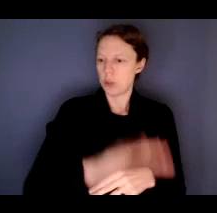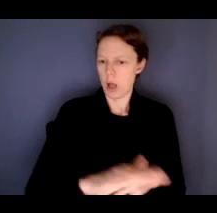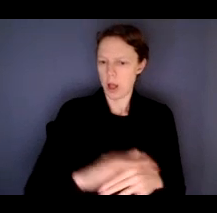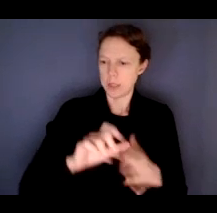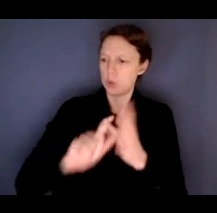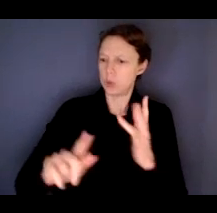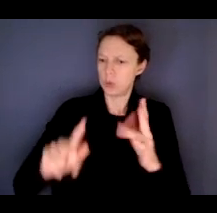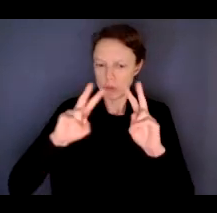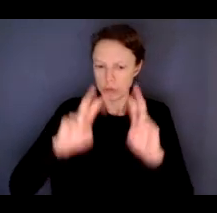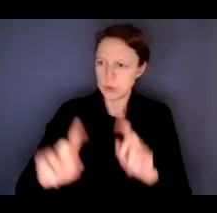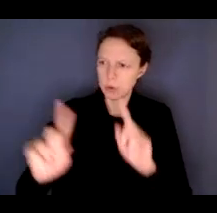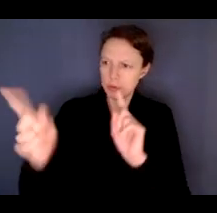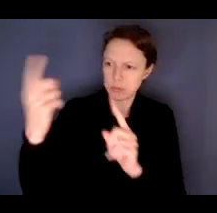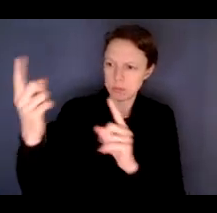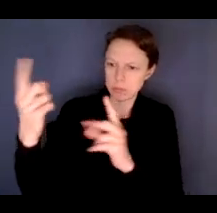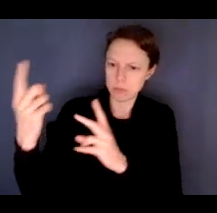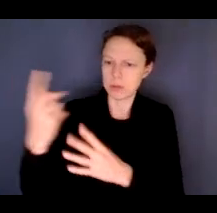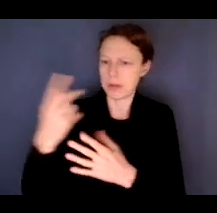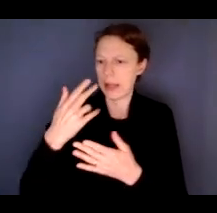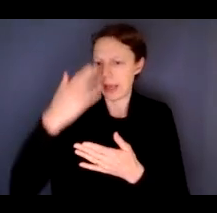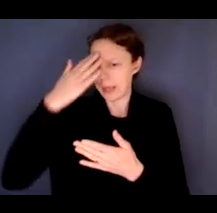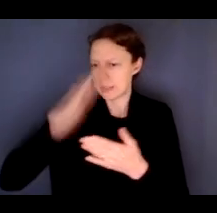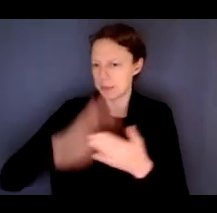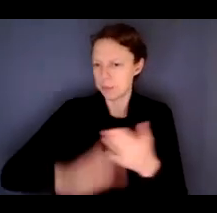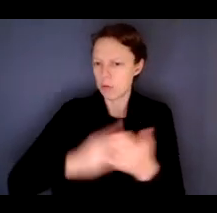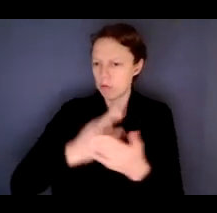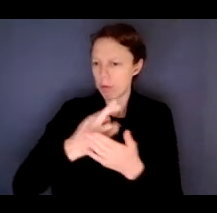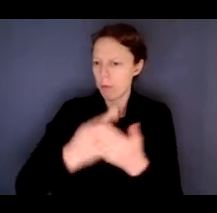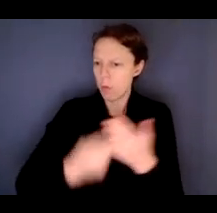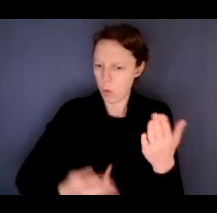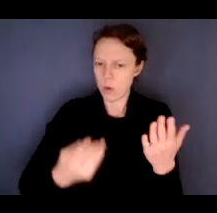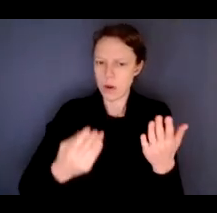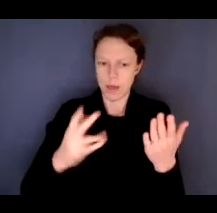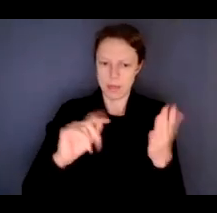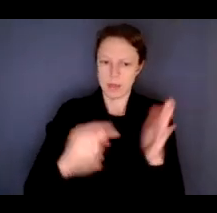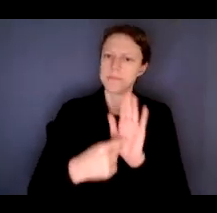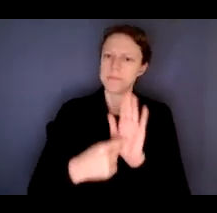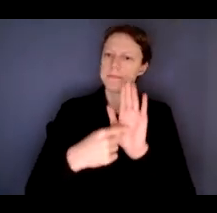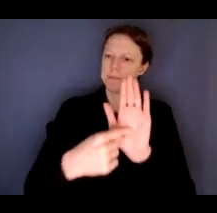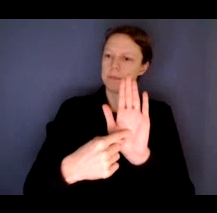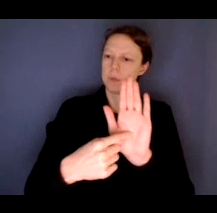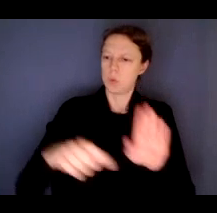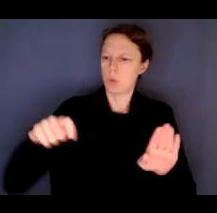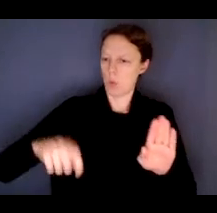if they're appropriate, and then presenting their own case to the court. So that might be different